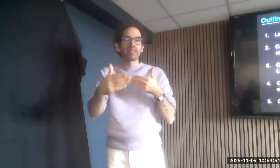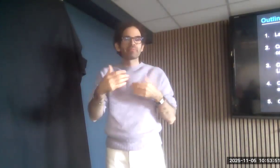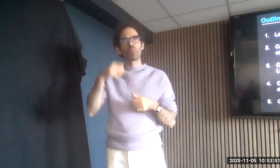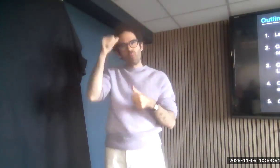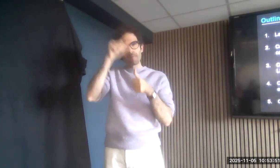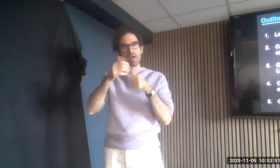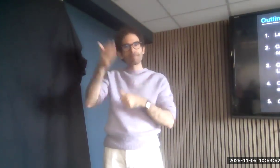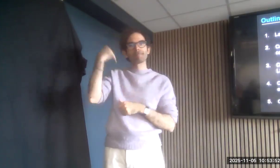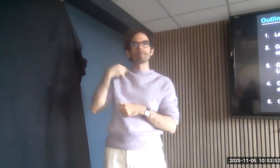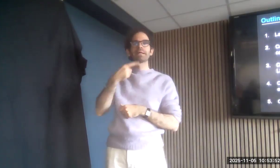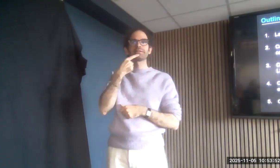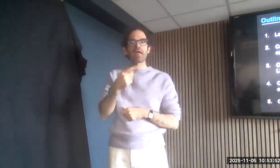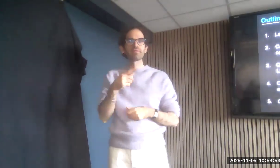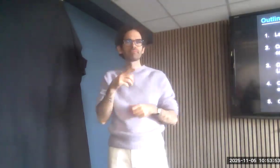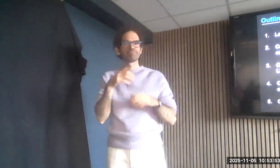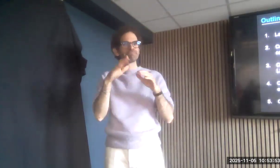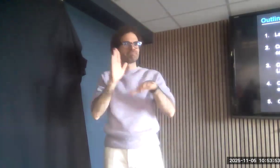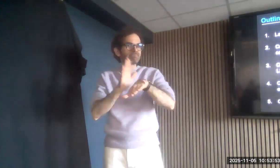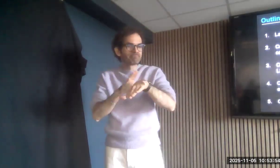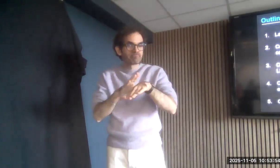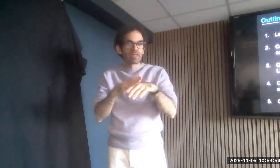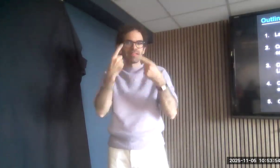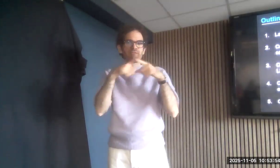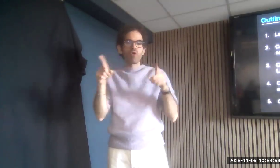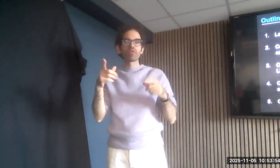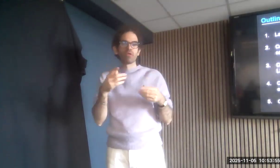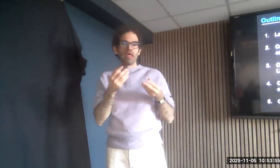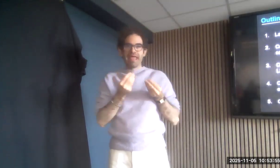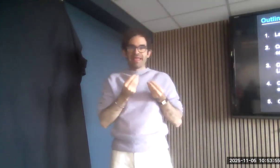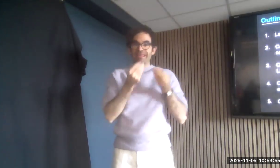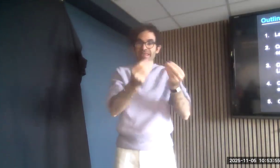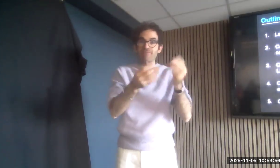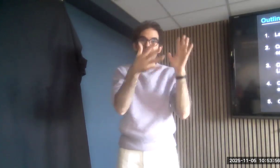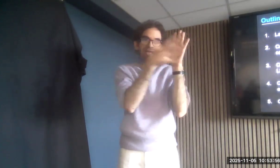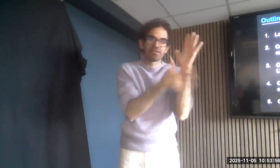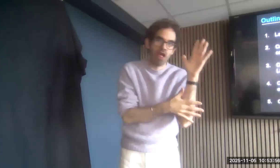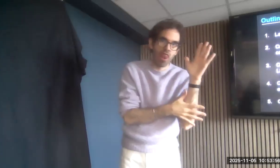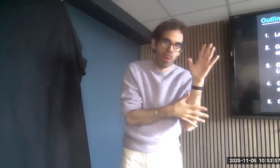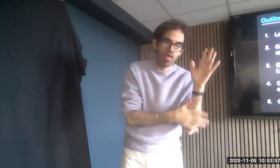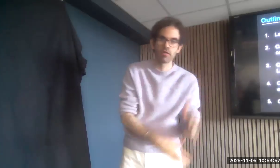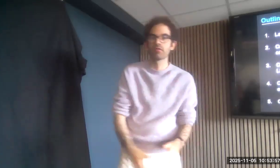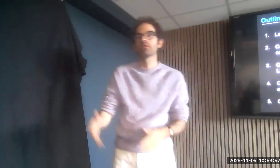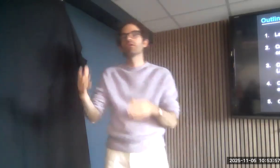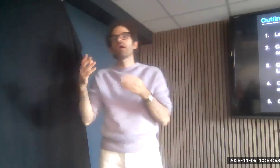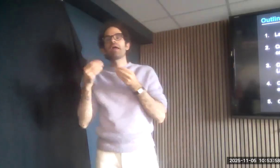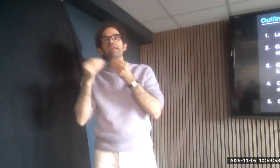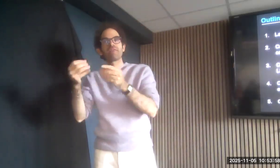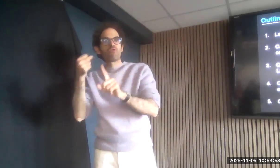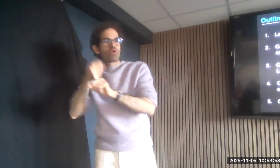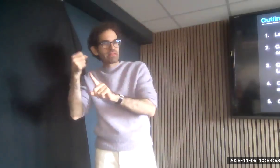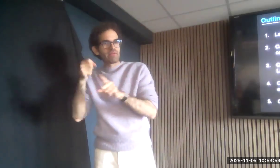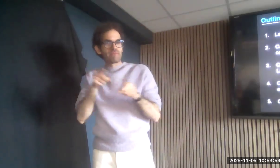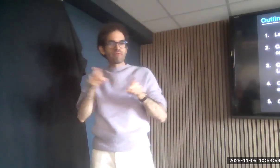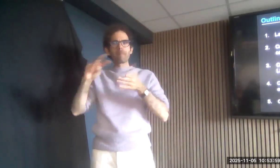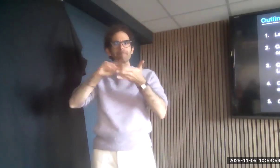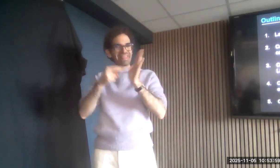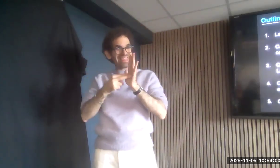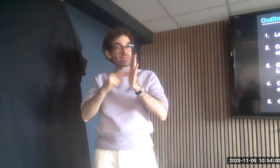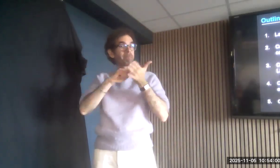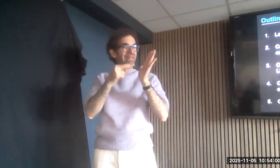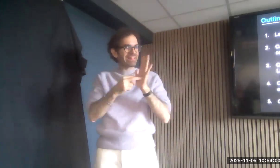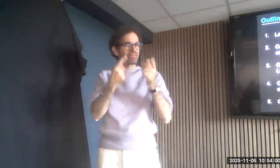contrast between causative GIVE and lexical GIVE in LSF.